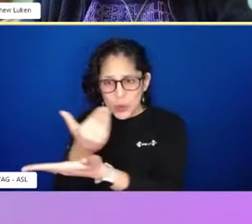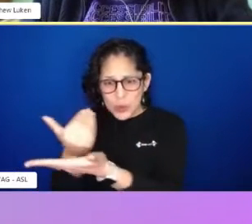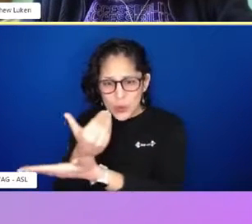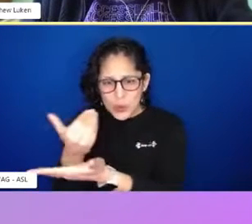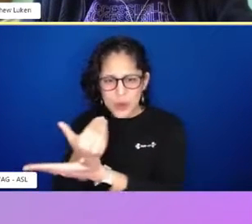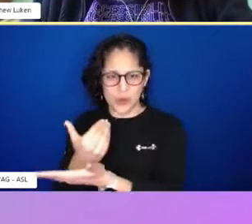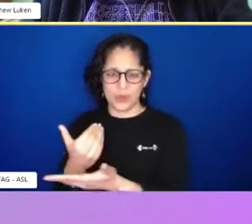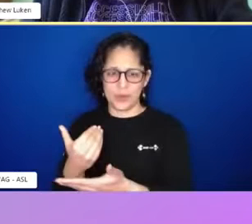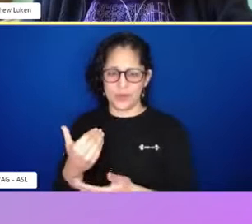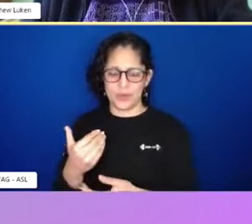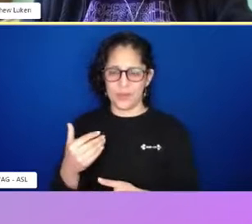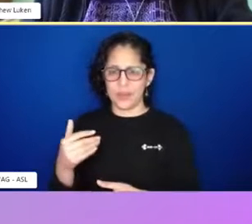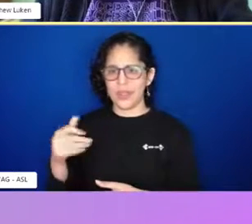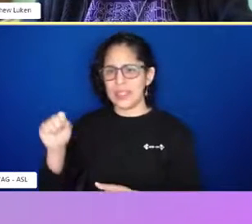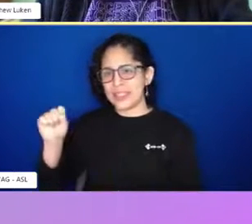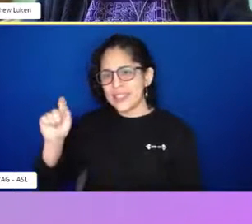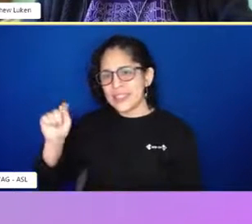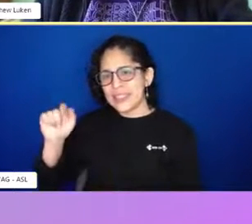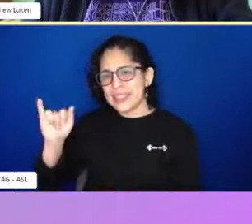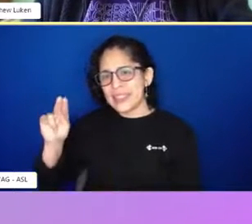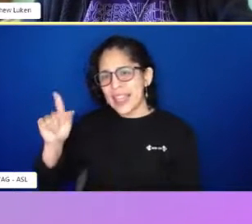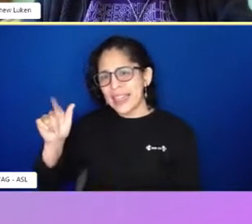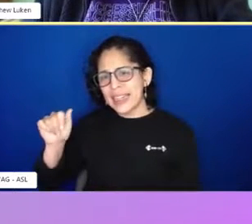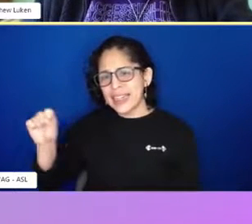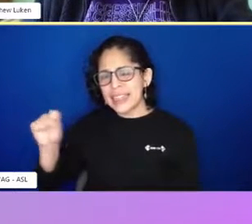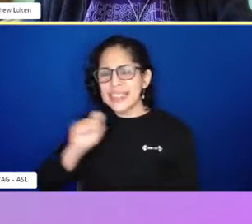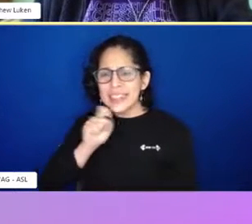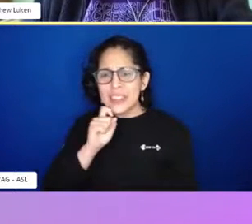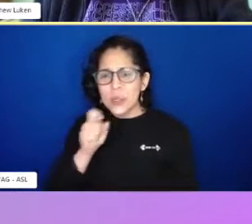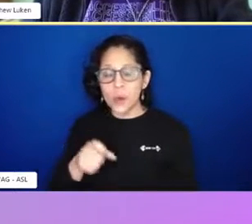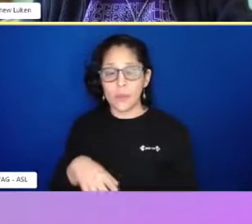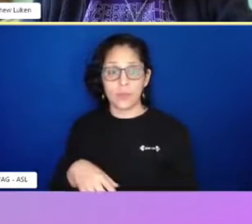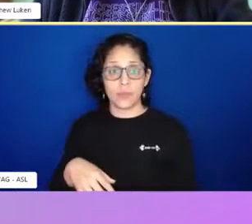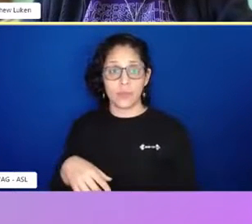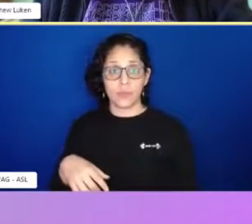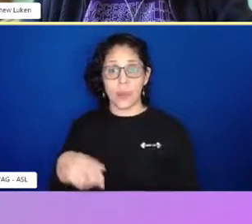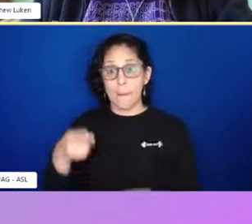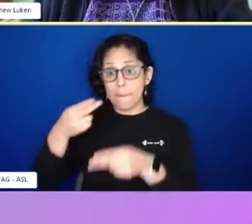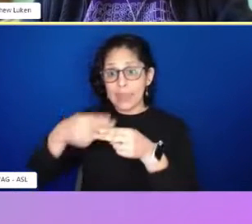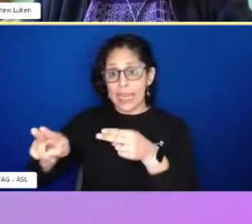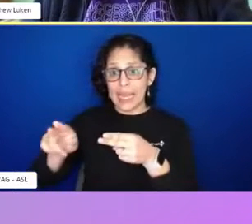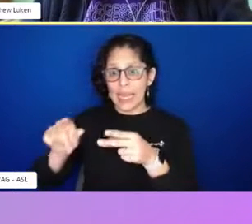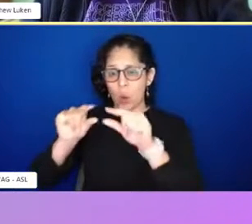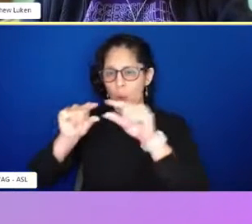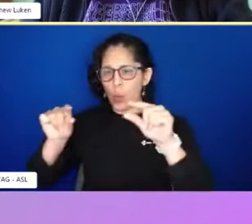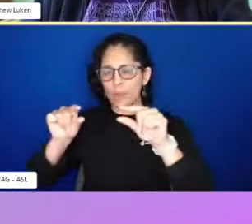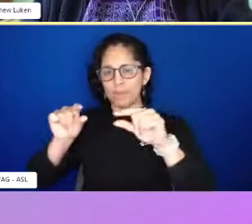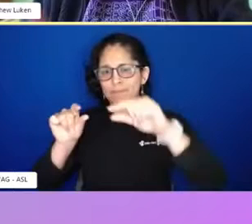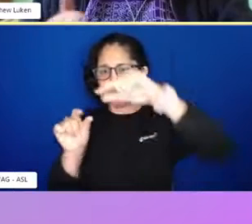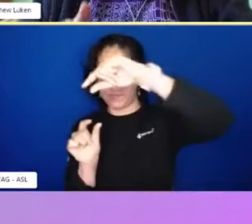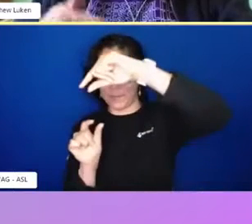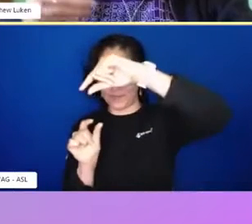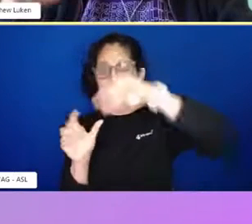there is millions of these produced around the world, still today, it was stainless